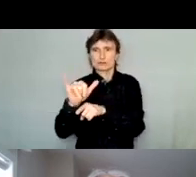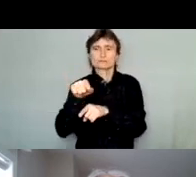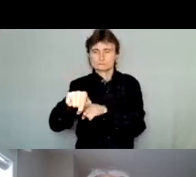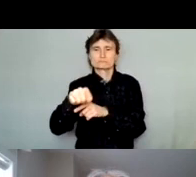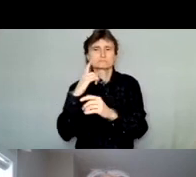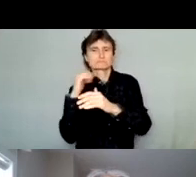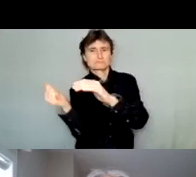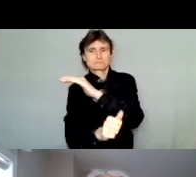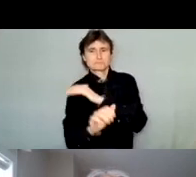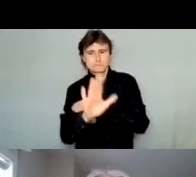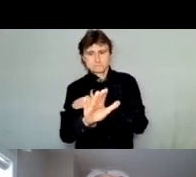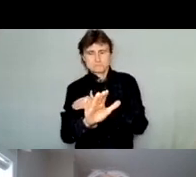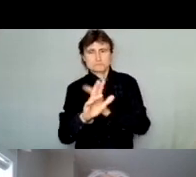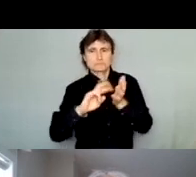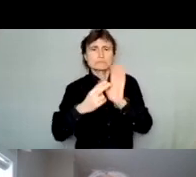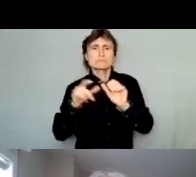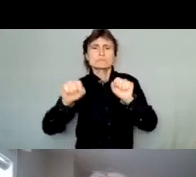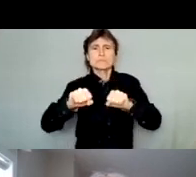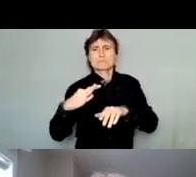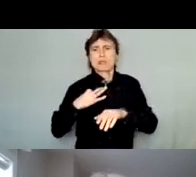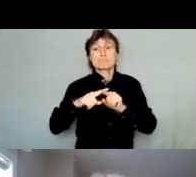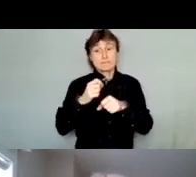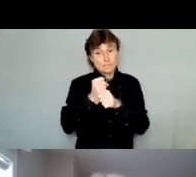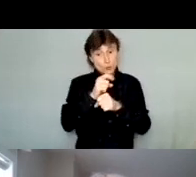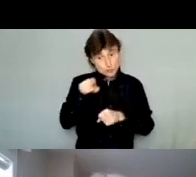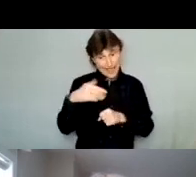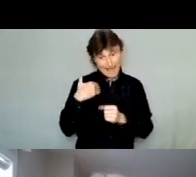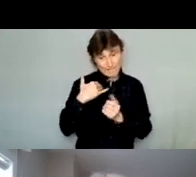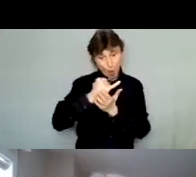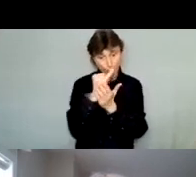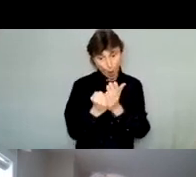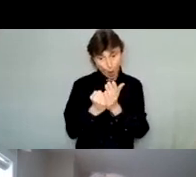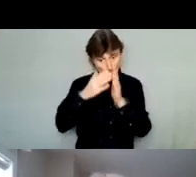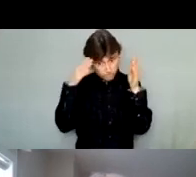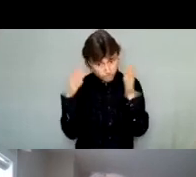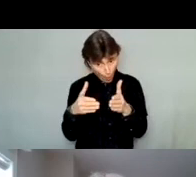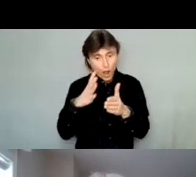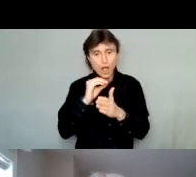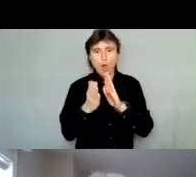arts organizations, as long as they have an arts mandate and are operating primarily in